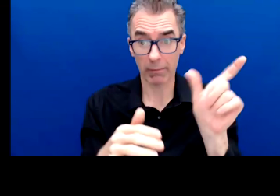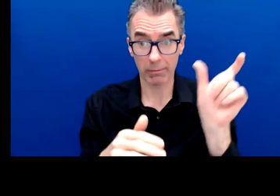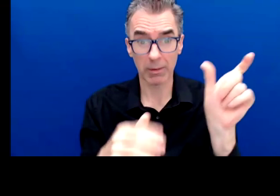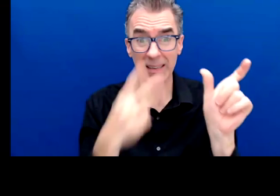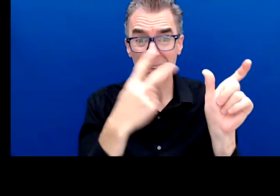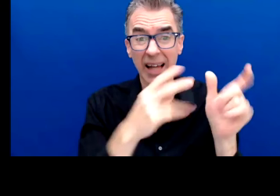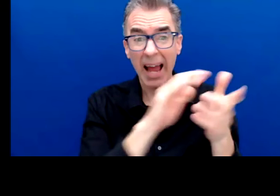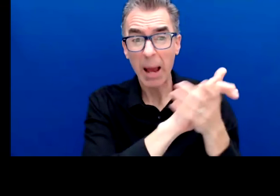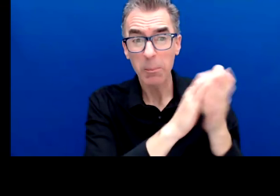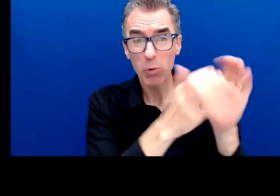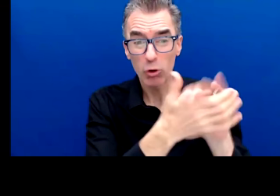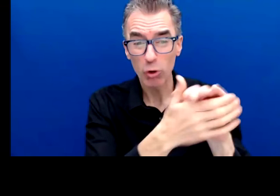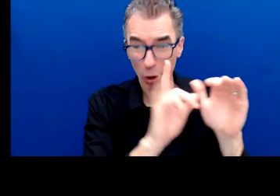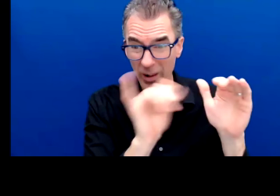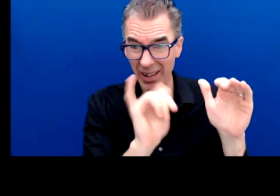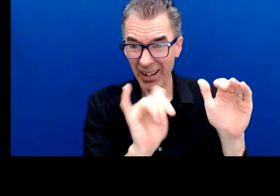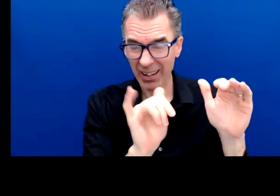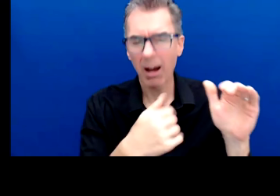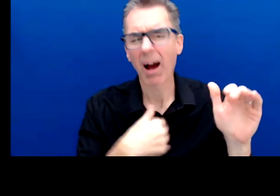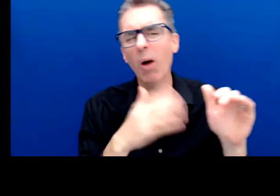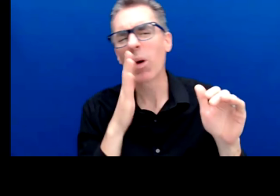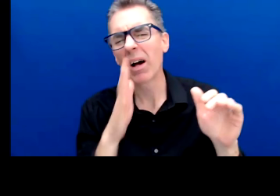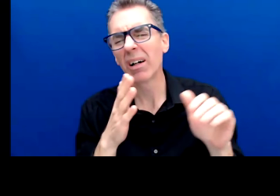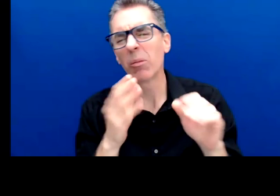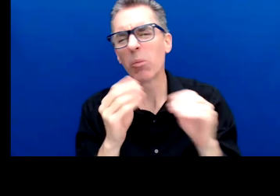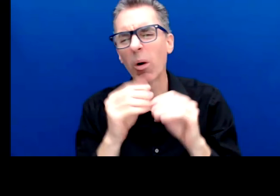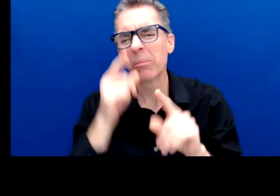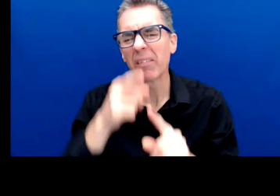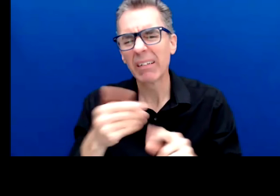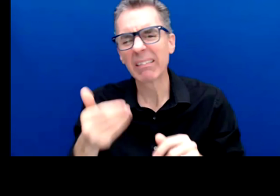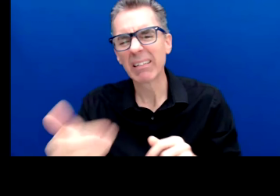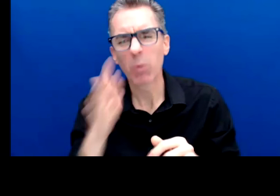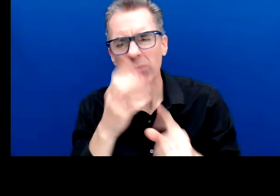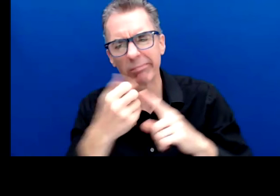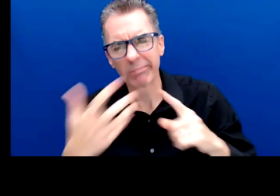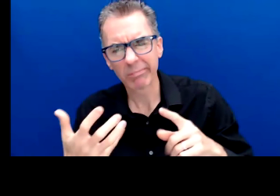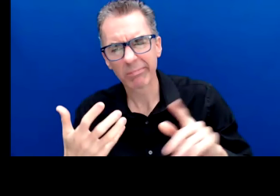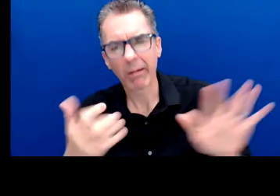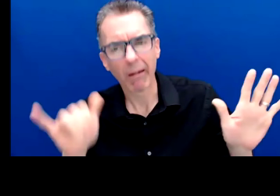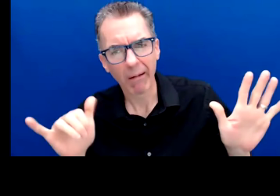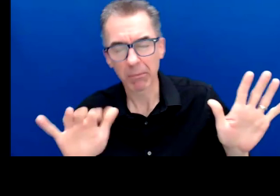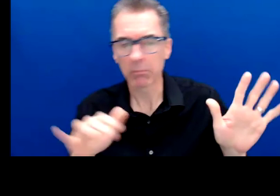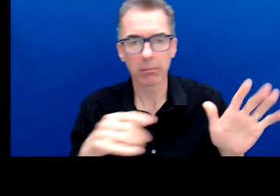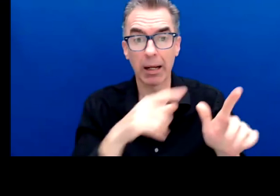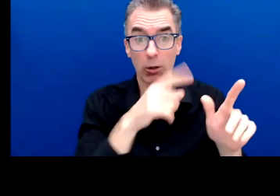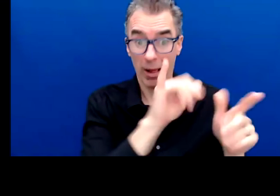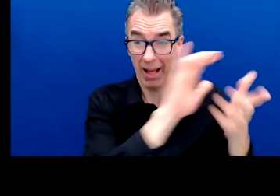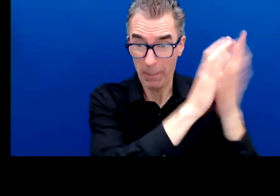which we’ll show you, of course, what those screenshots look like in later slides. You'll go to the hamburger, go to the menu,